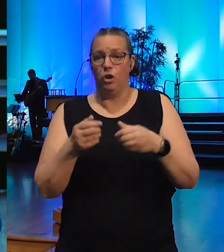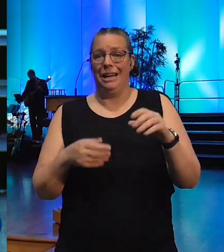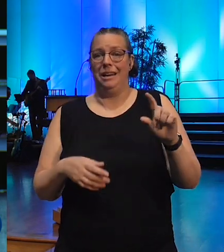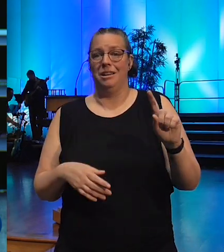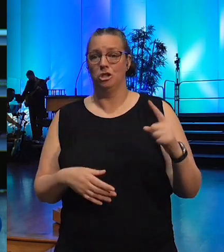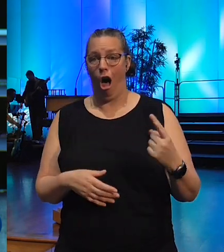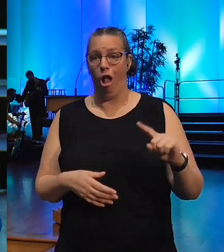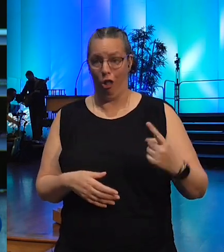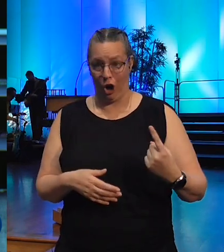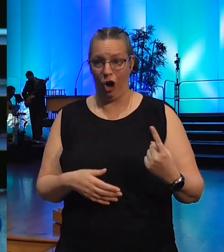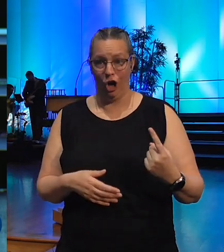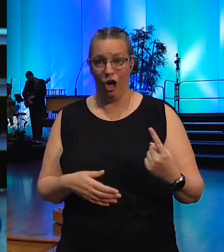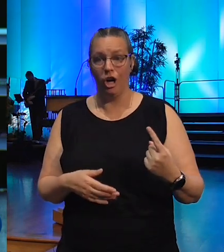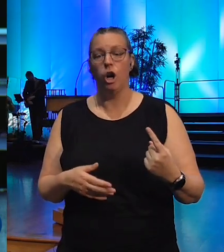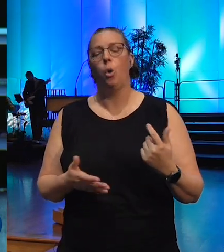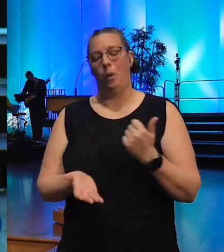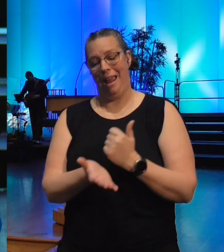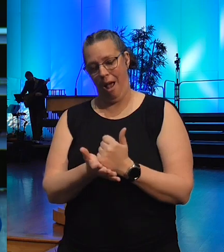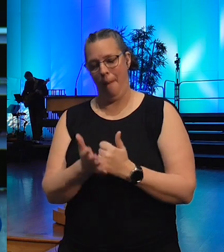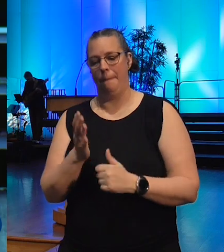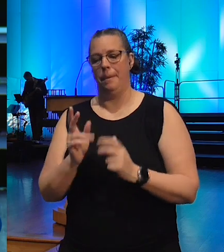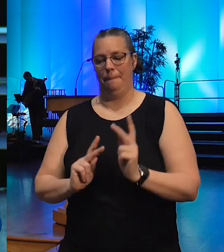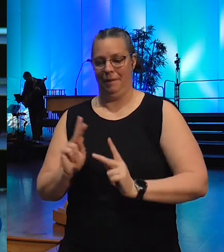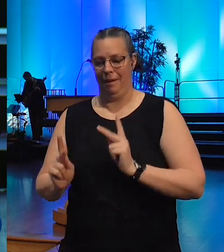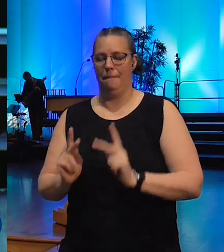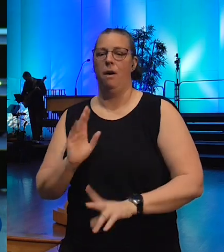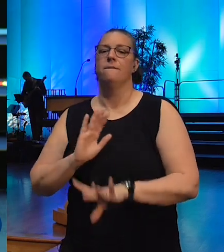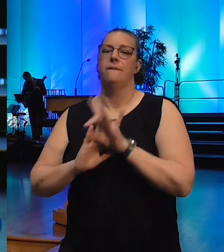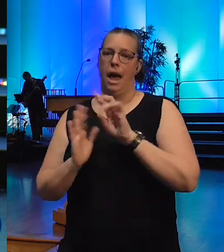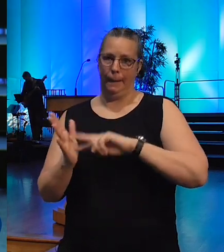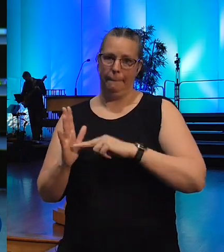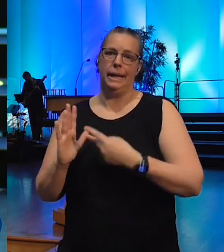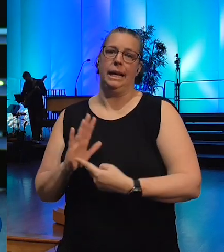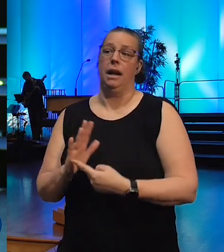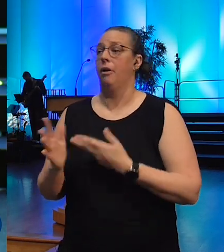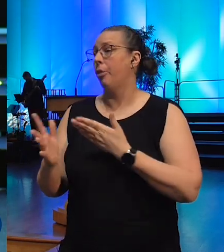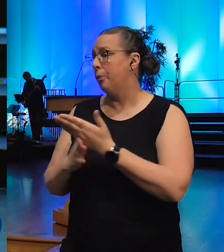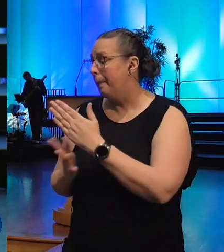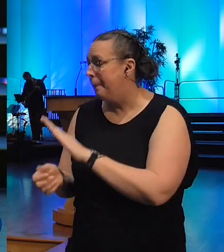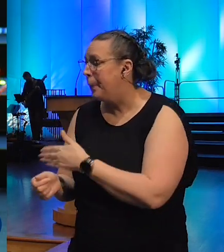people find the meaning in their lives whether it's through the incredible music Ministry the